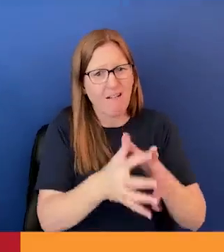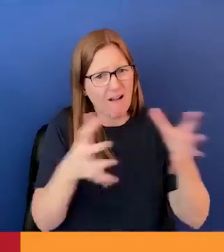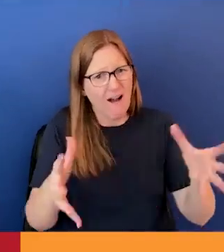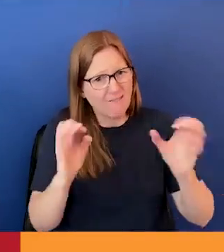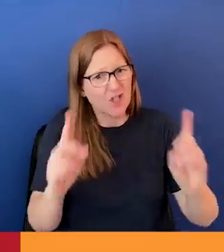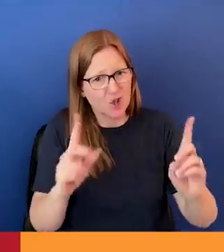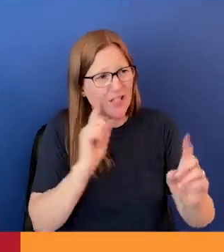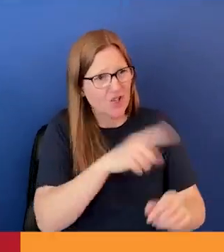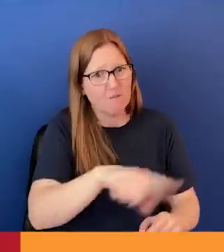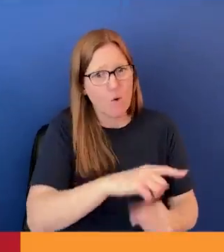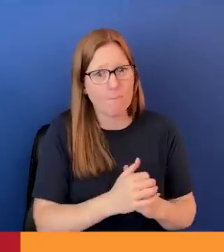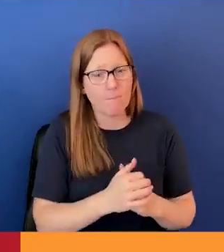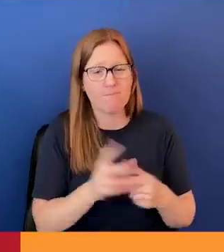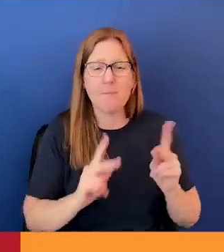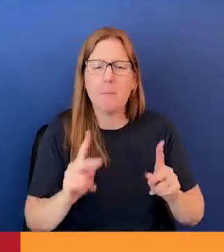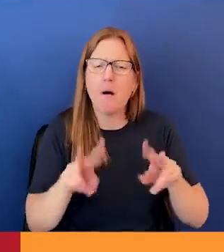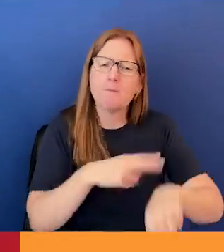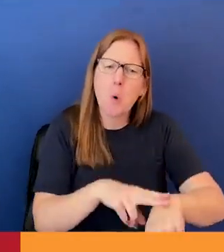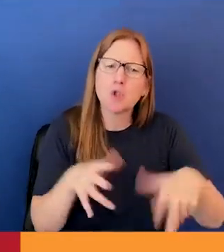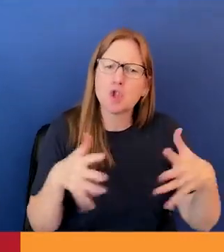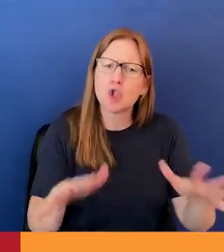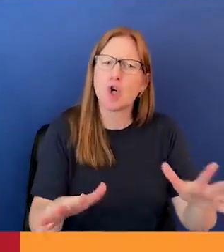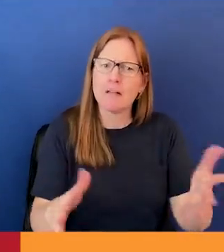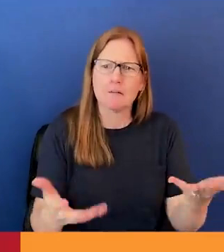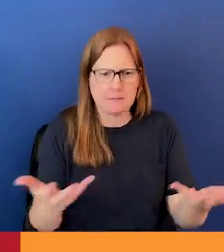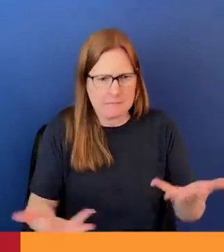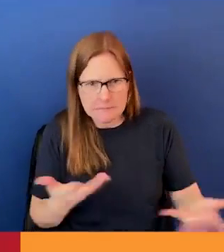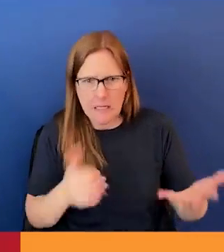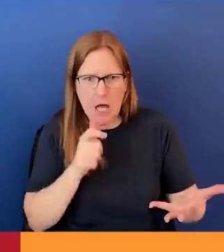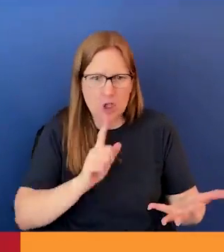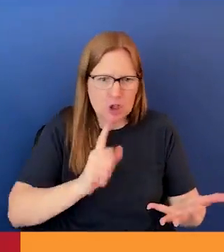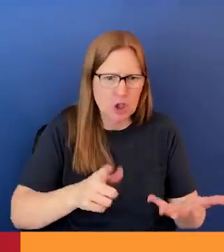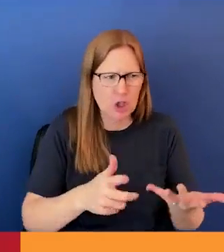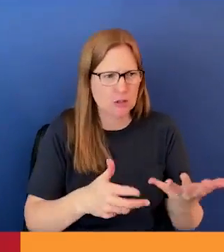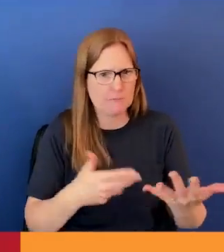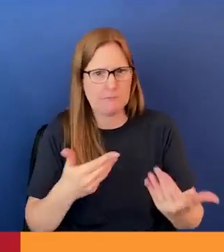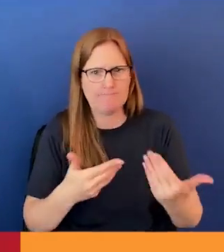And people get nervous about that, right? People are not always really comfortable stepping in and doing that.